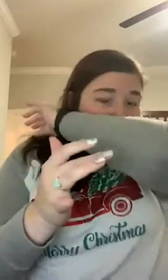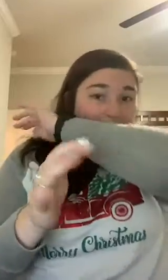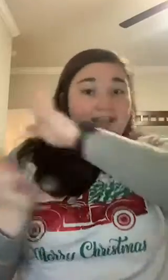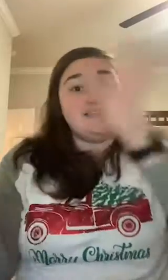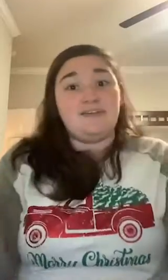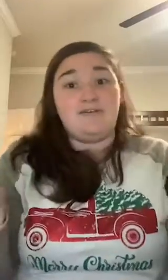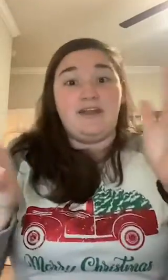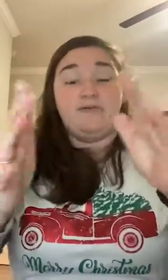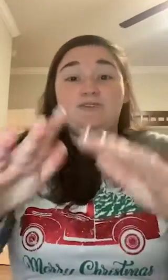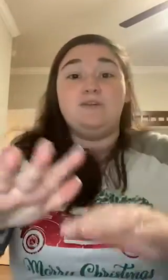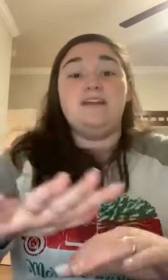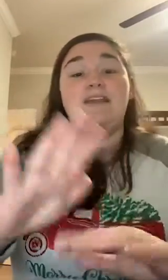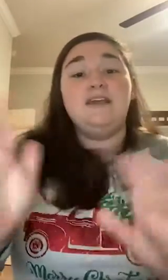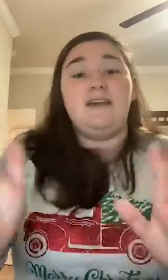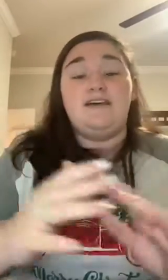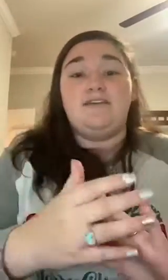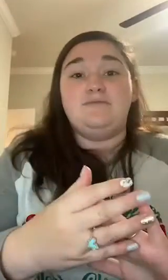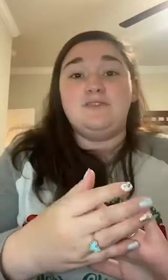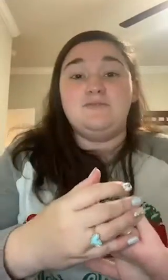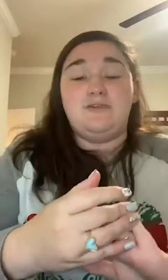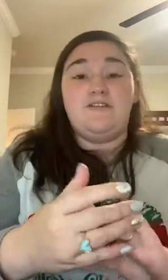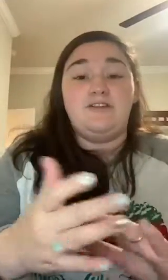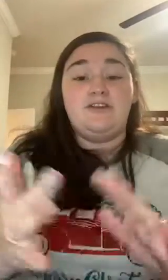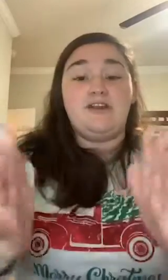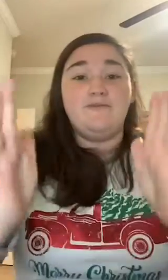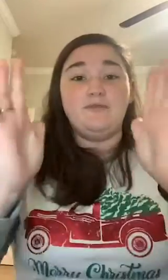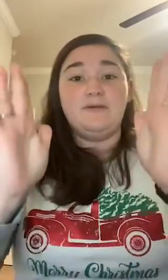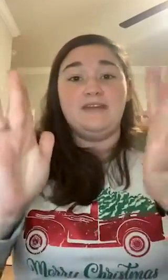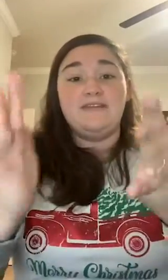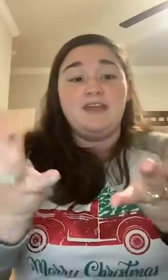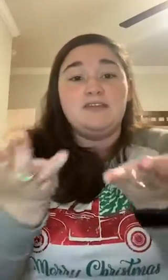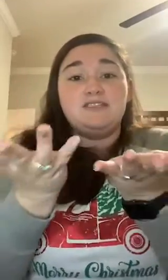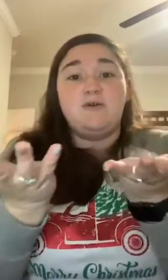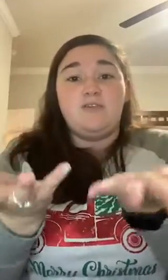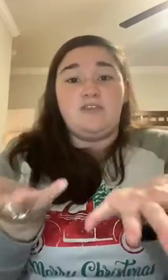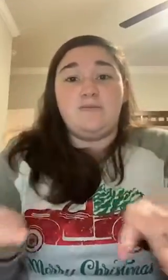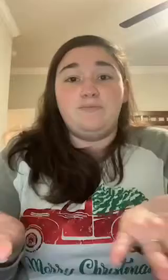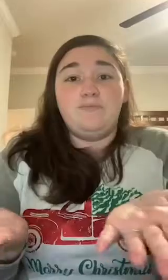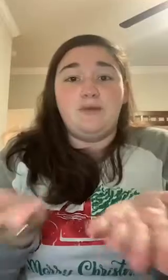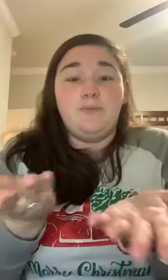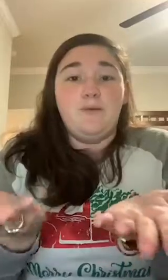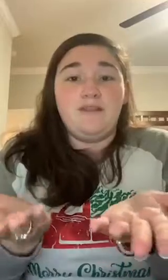my kids, i don't care which one um whatever you're comfortable with so the... the point the